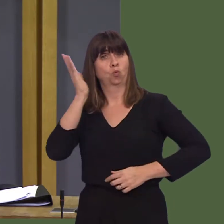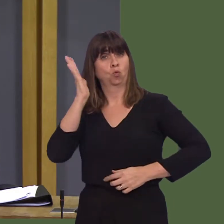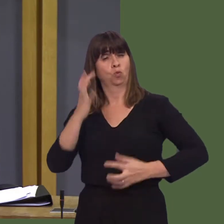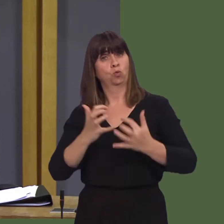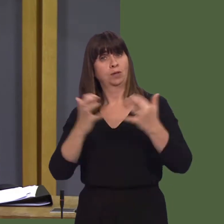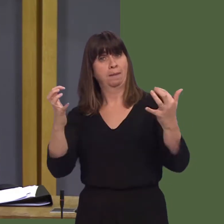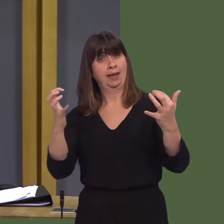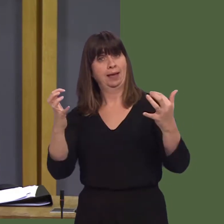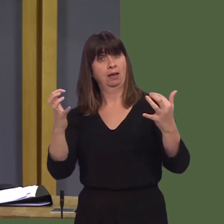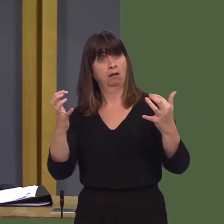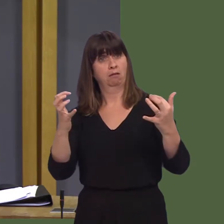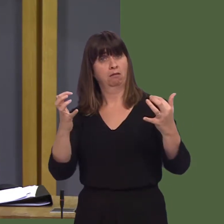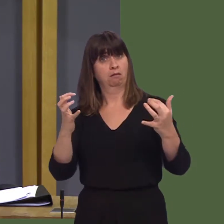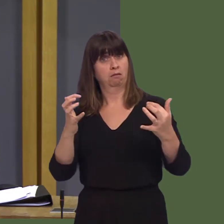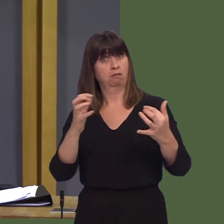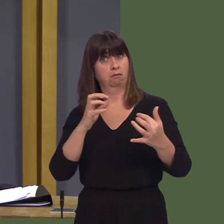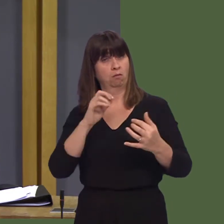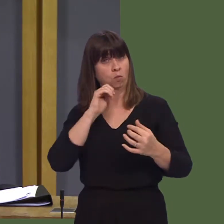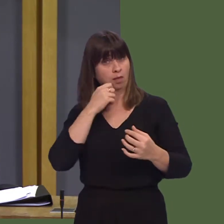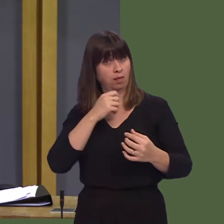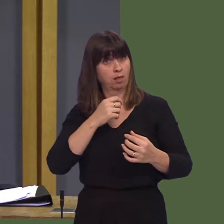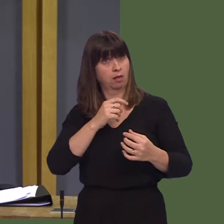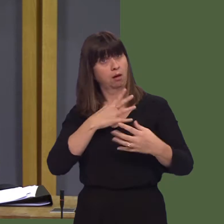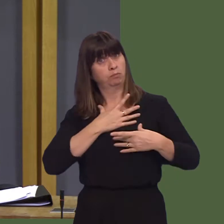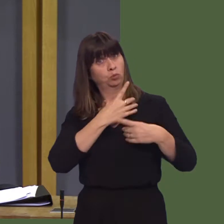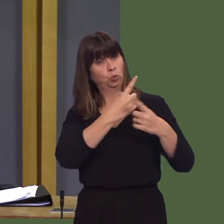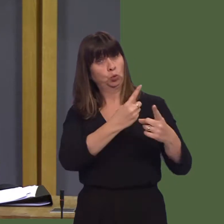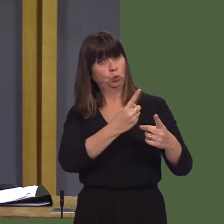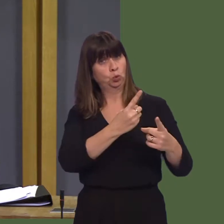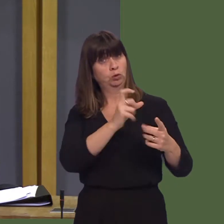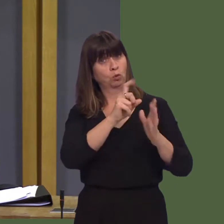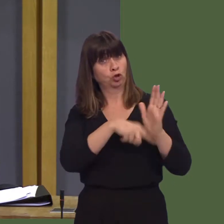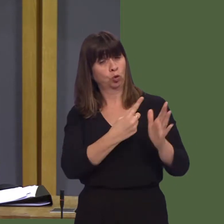Will that be the First Minister's decision alone, or will there be discussion in Cabinet,